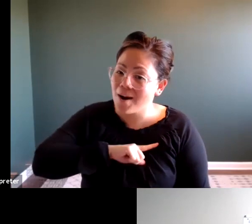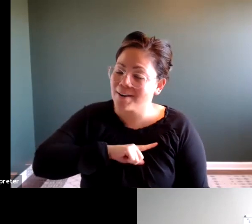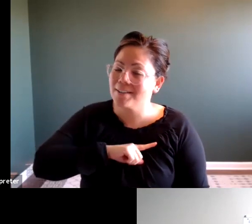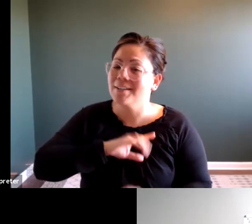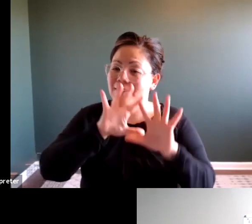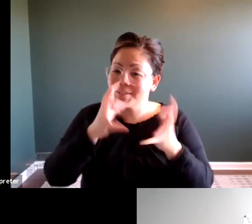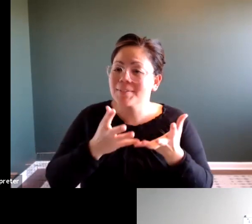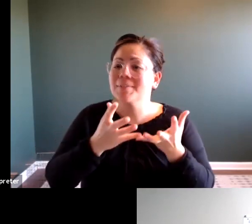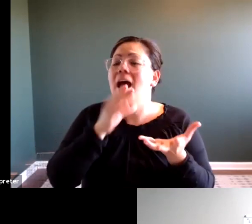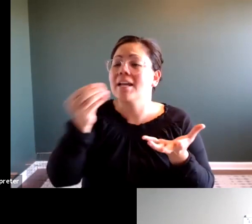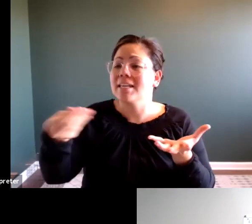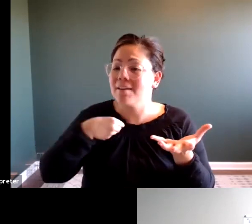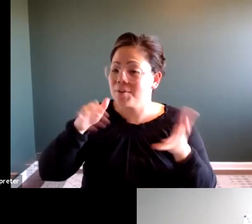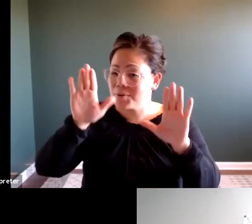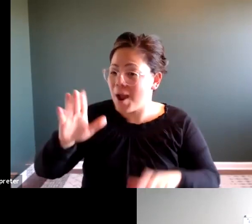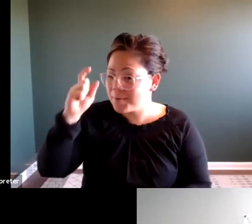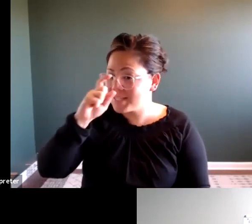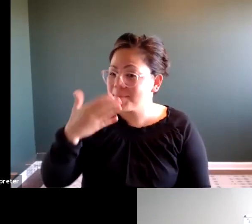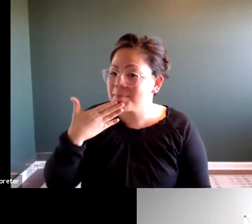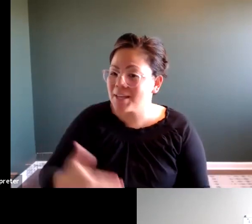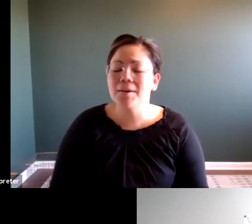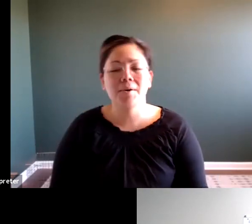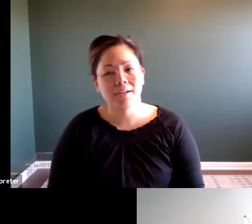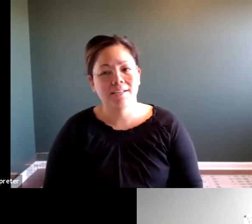and to give us some great wisdom, so- Great. Thanks so much.